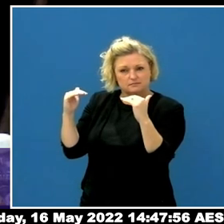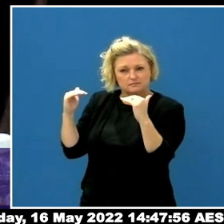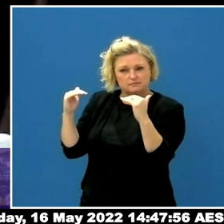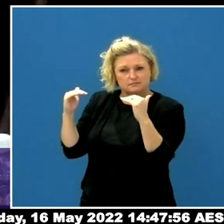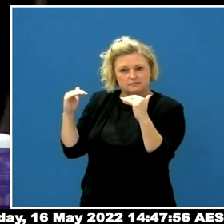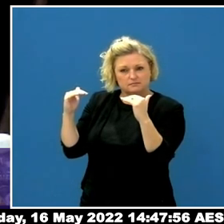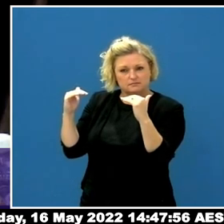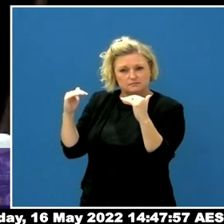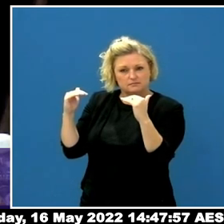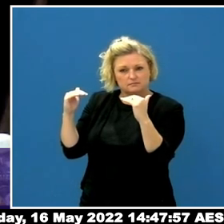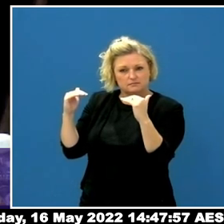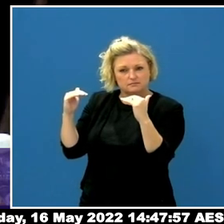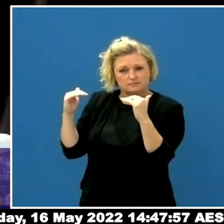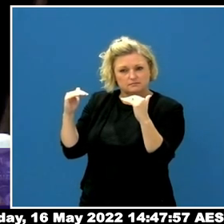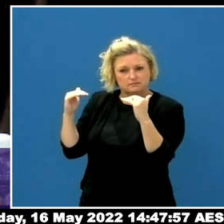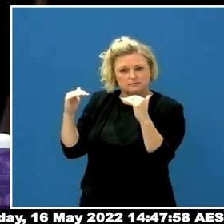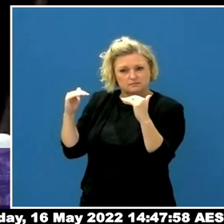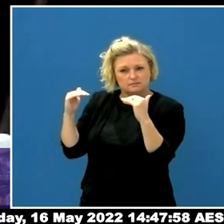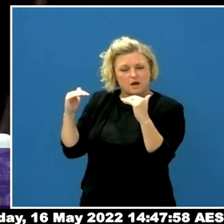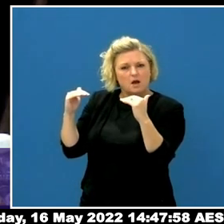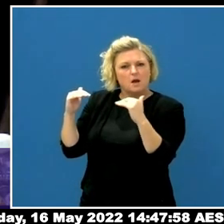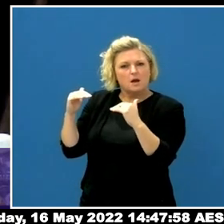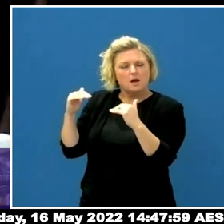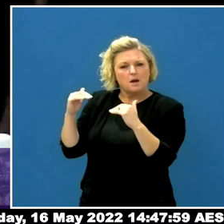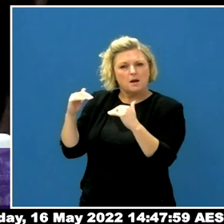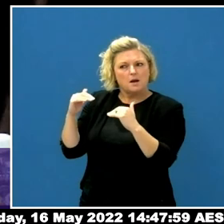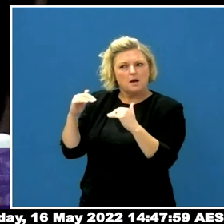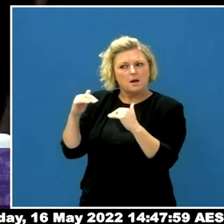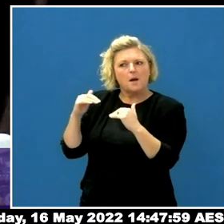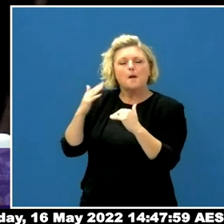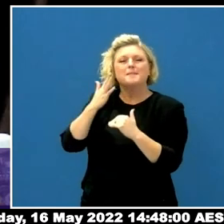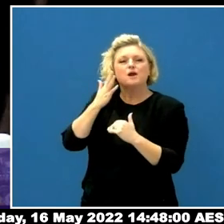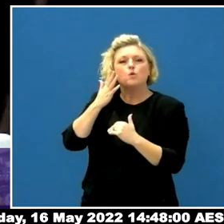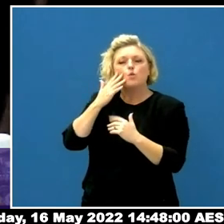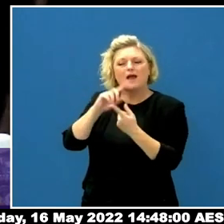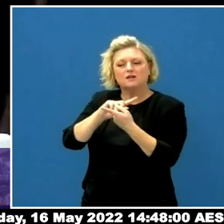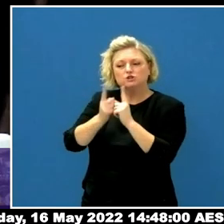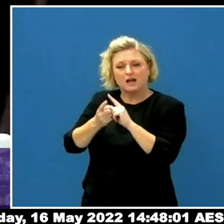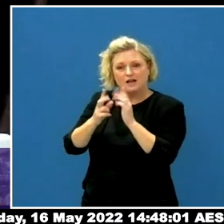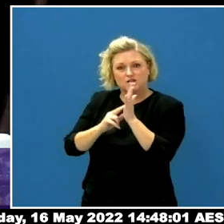24,000, but when the NDIS came in, it was 64,000. Is that - LILLY: Yes, it jumped immeasurably.